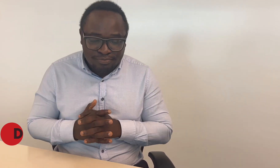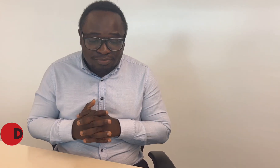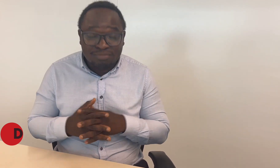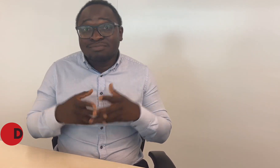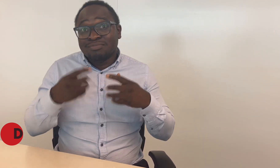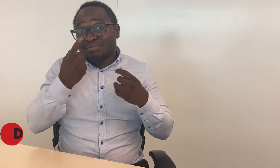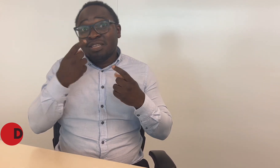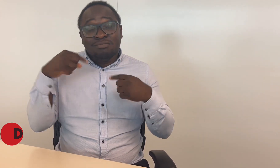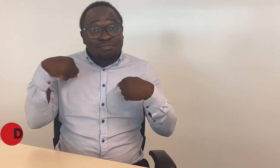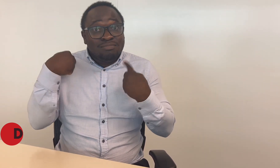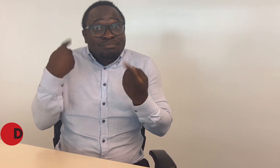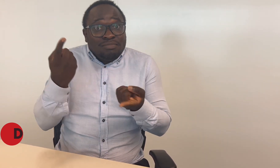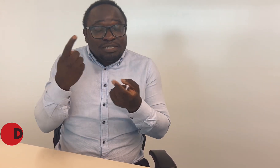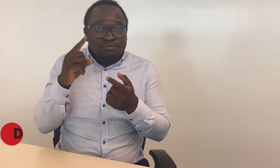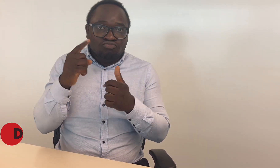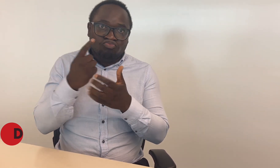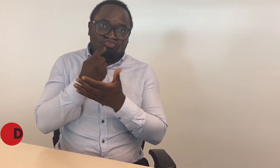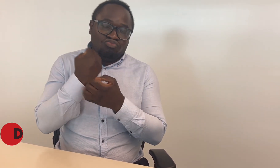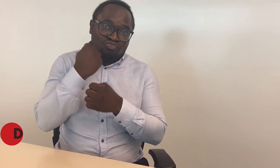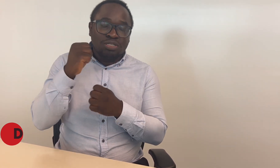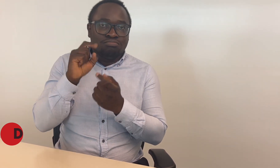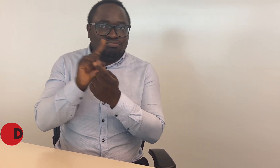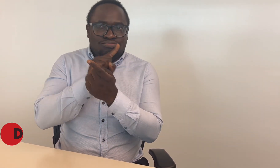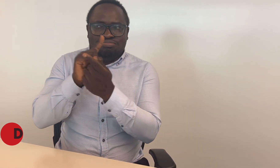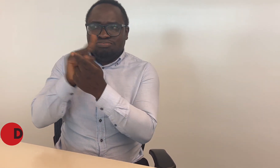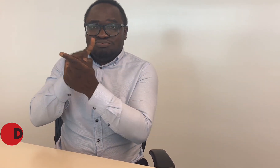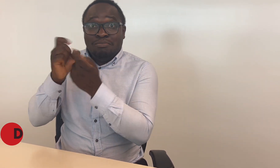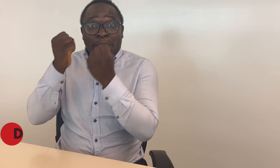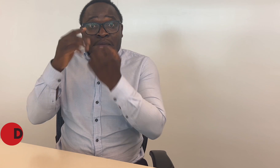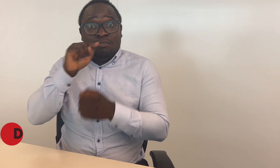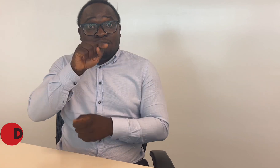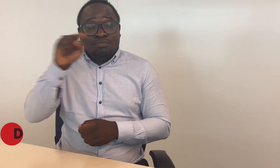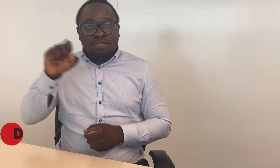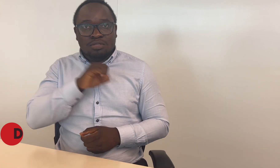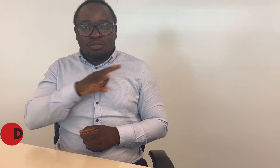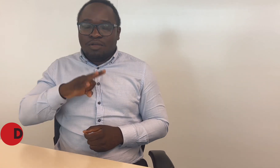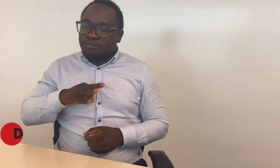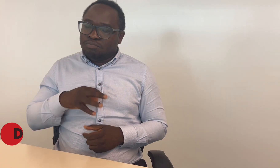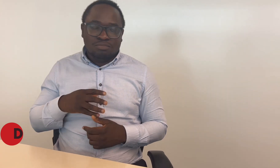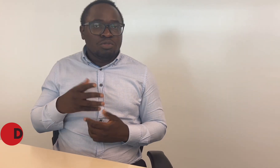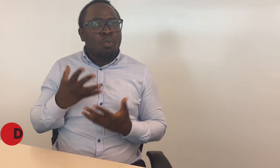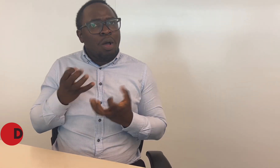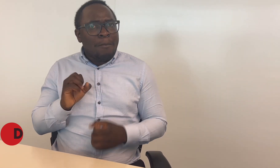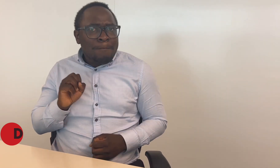hard of hearing communities. During the strike, I have met many staff members